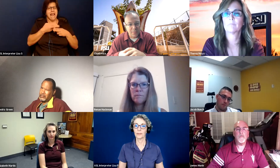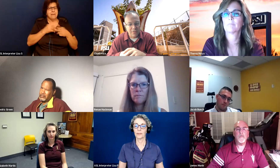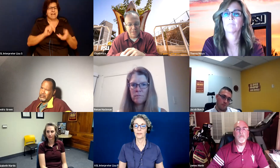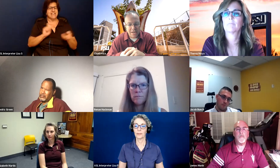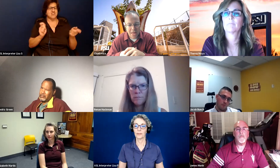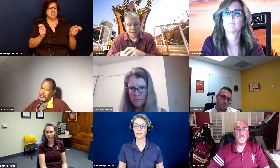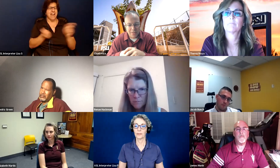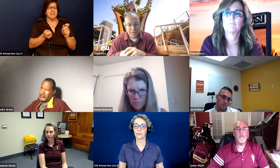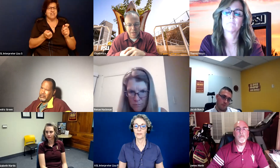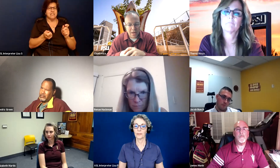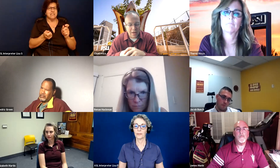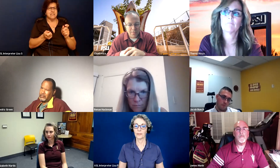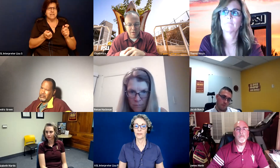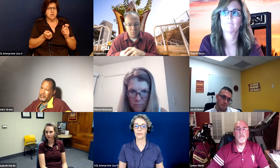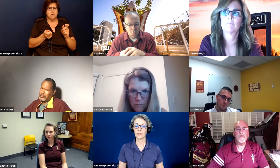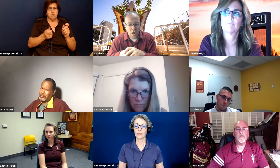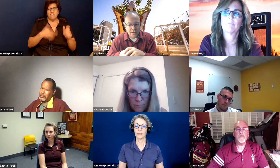a little bit of the dynamic of what